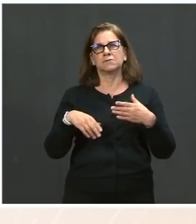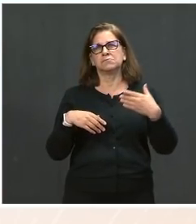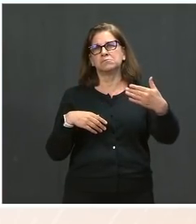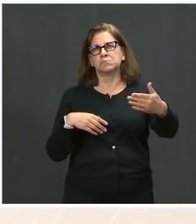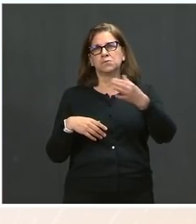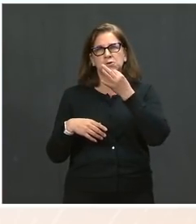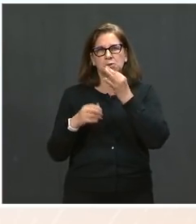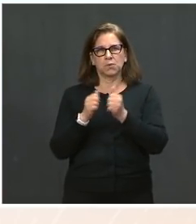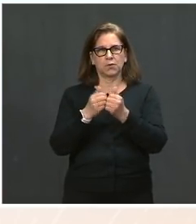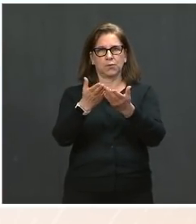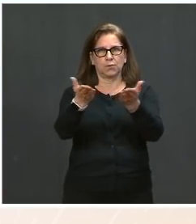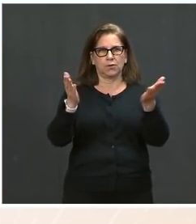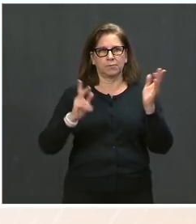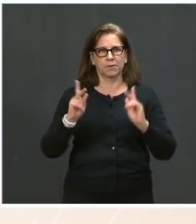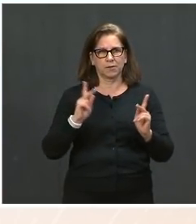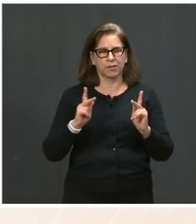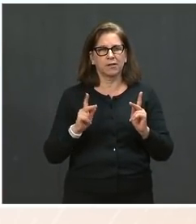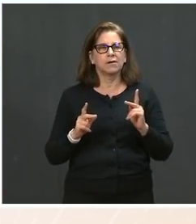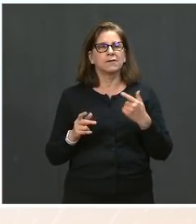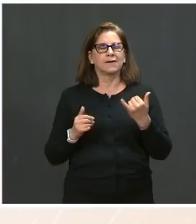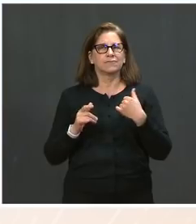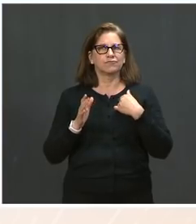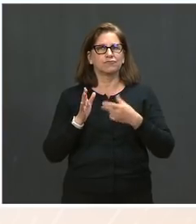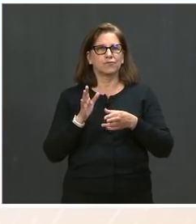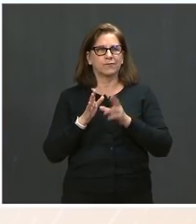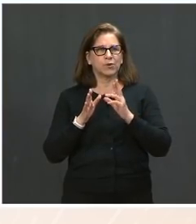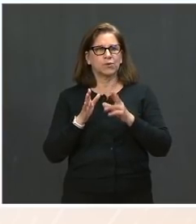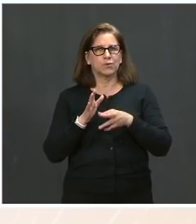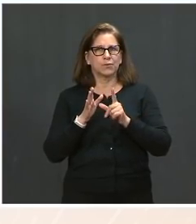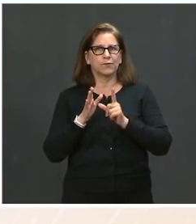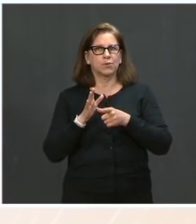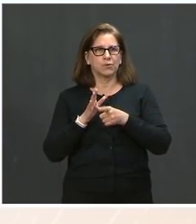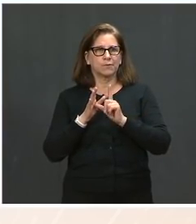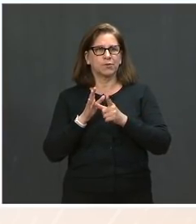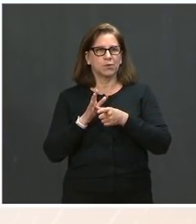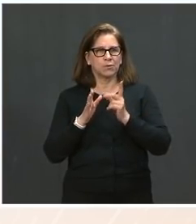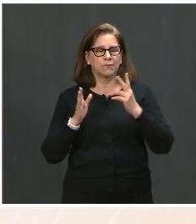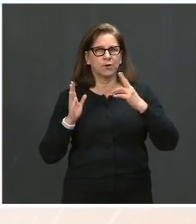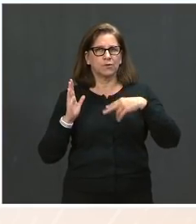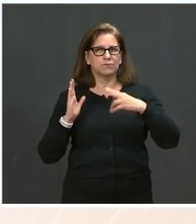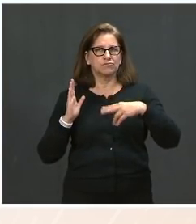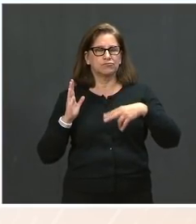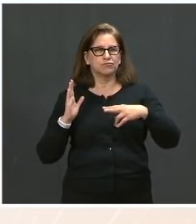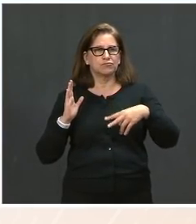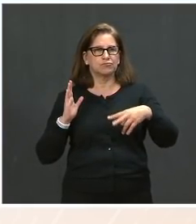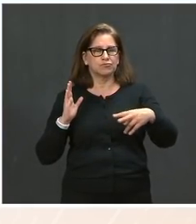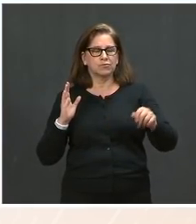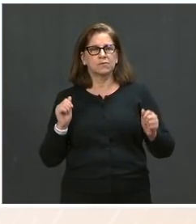that review at undertaking -- the review is focused, I should say, on undertaking the first-ever, whole-of-government approach